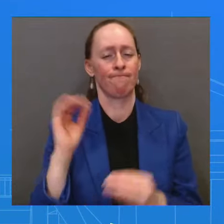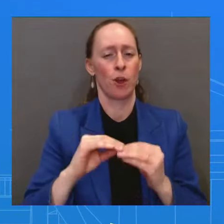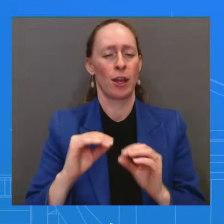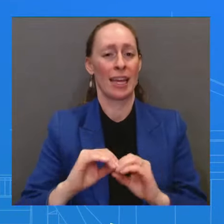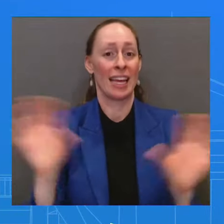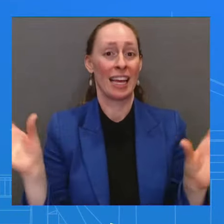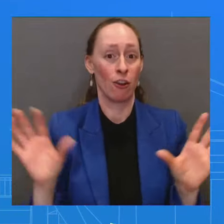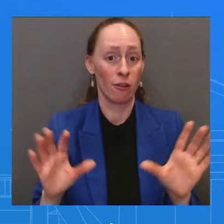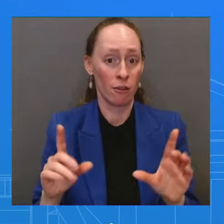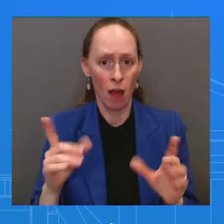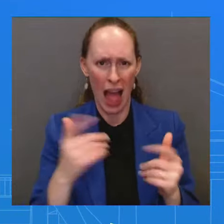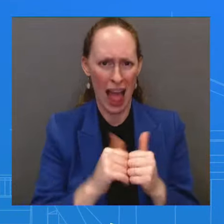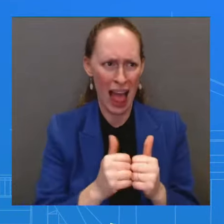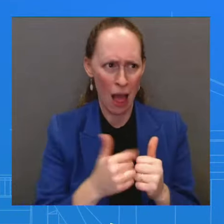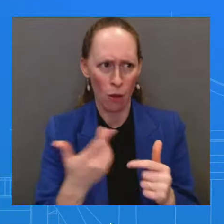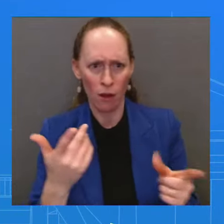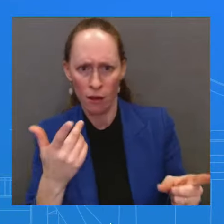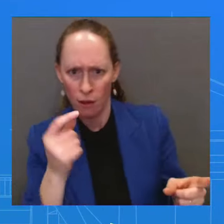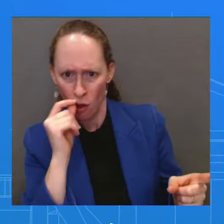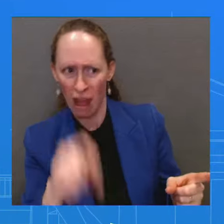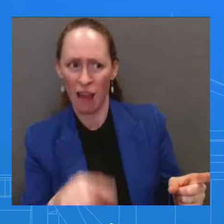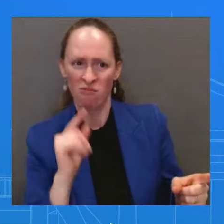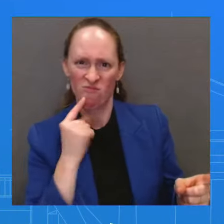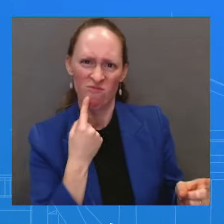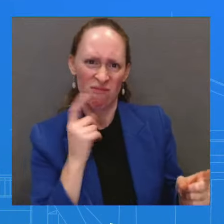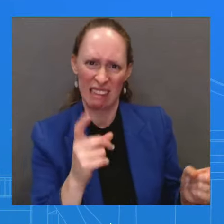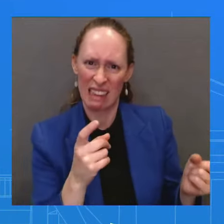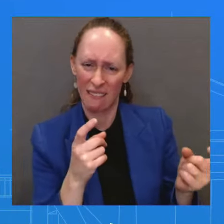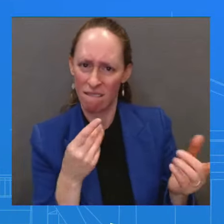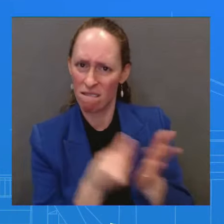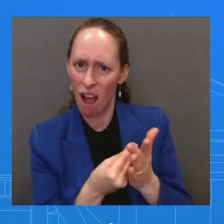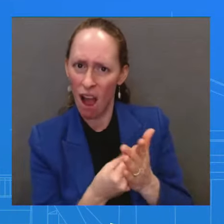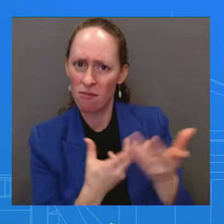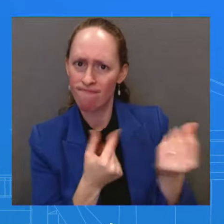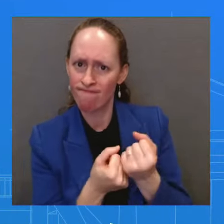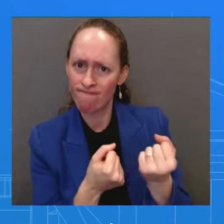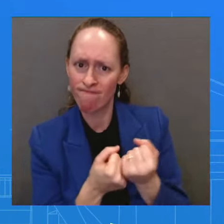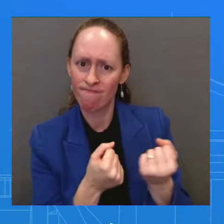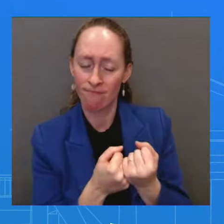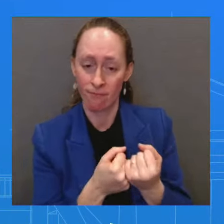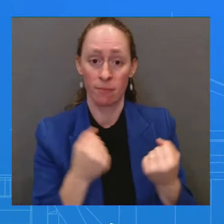that there is waning support from the American public? Ms. Jean-Pierre: So, look, it --